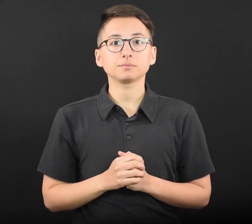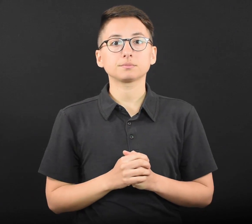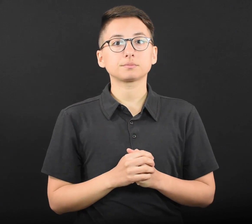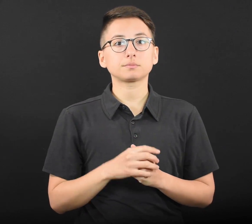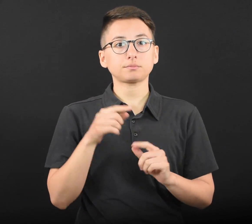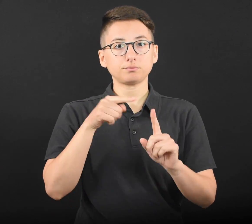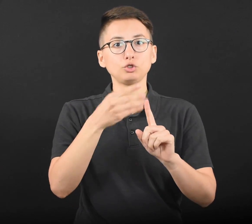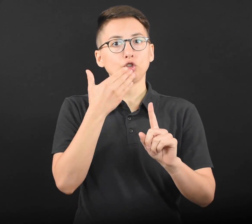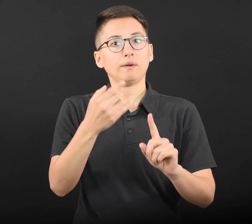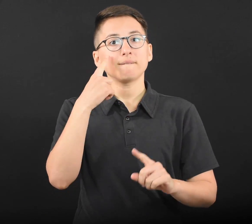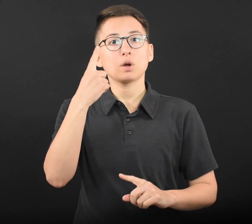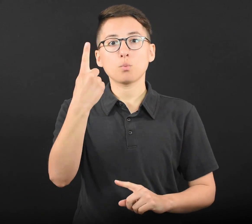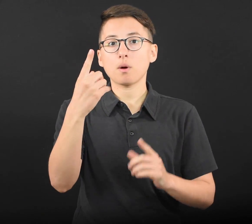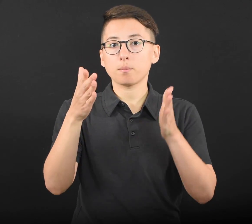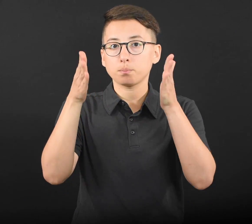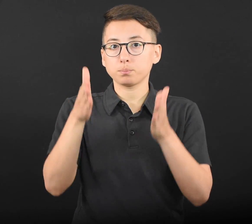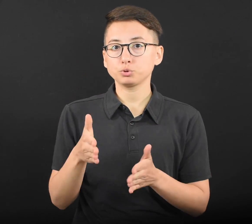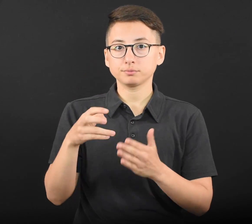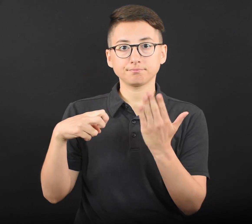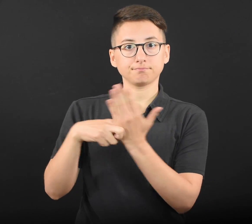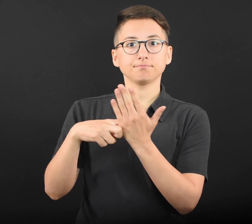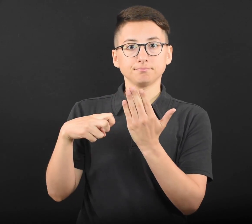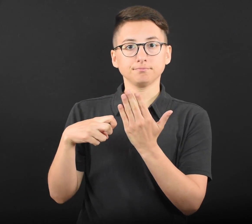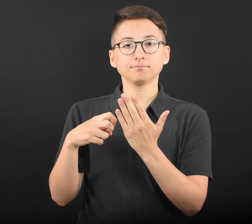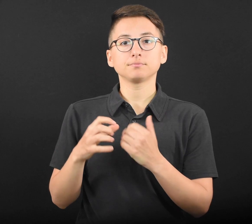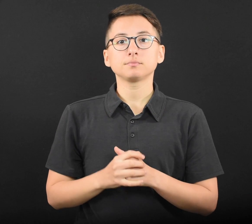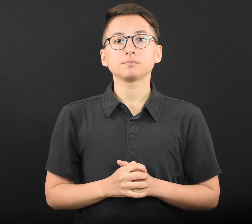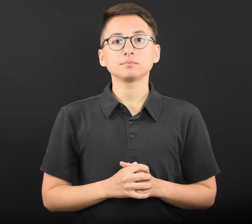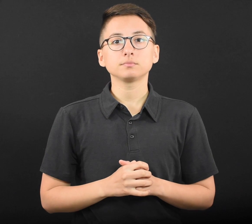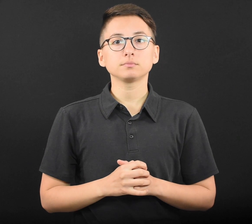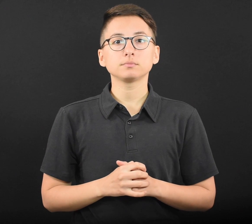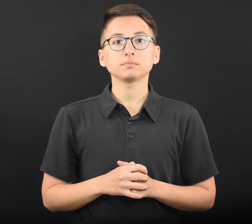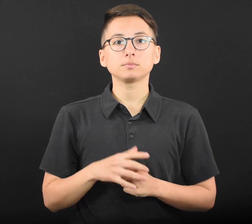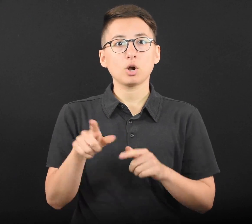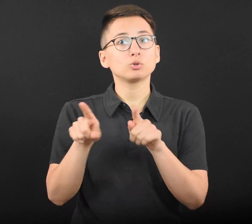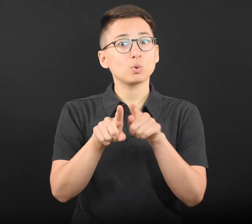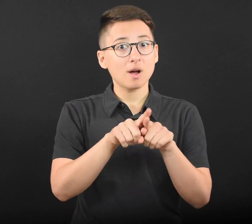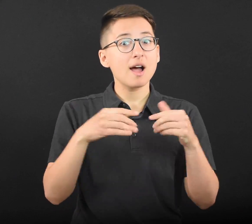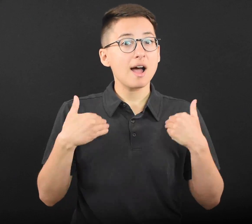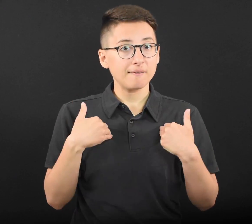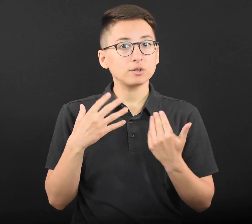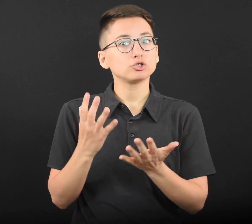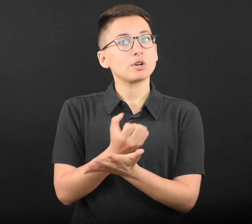Valid for one Valleyfair admission ticket and the chance to purchase additional tickets for